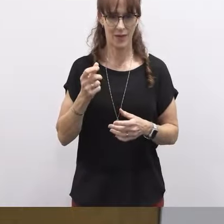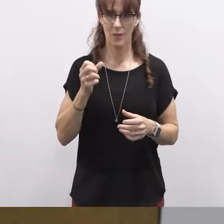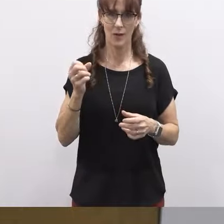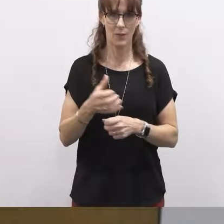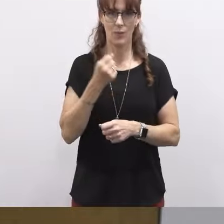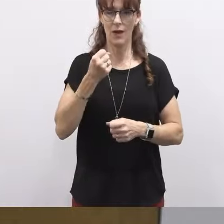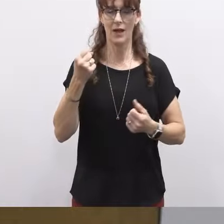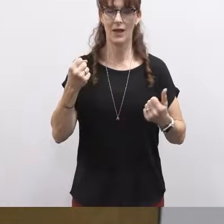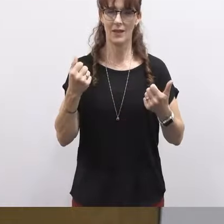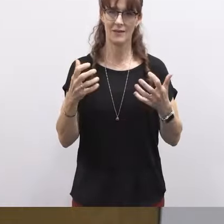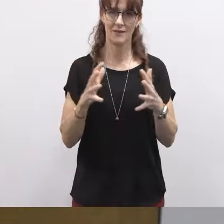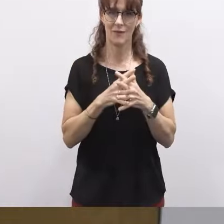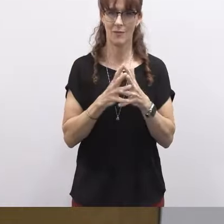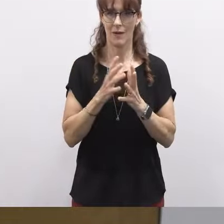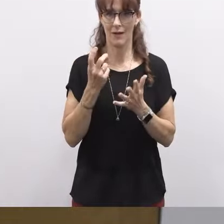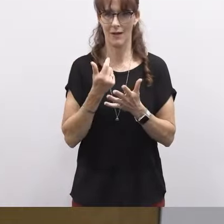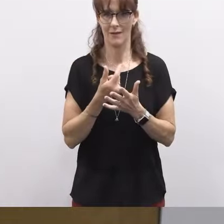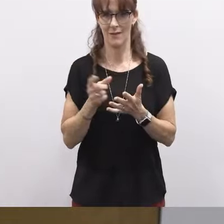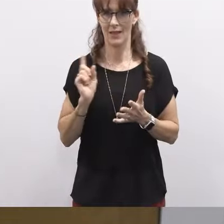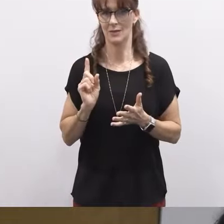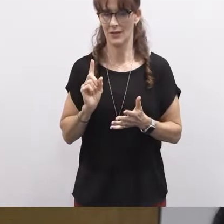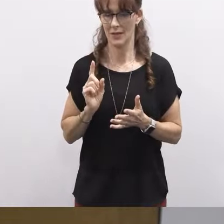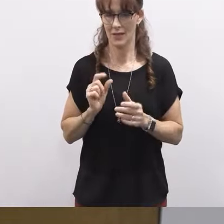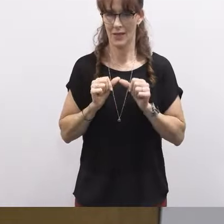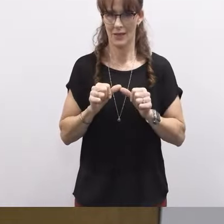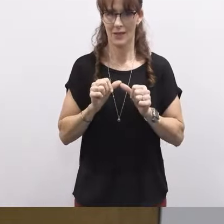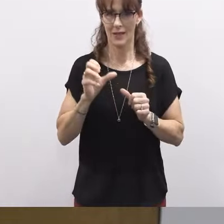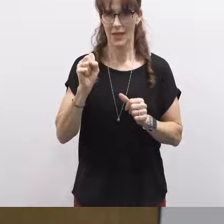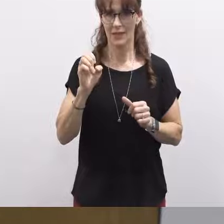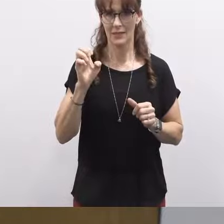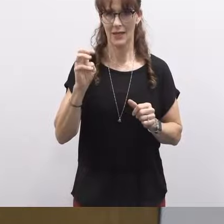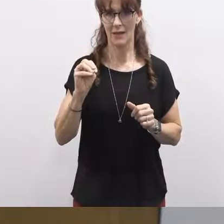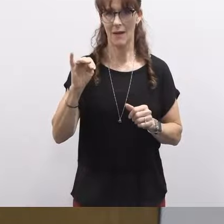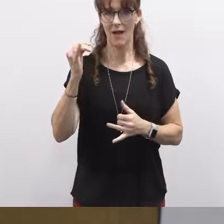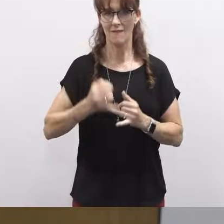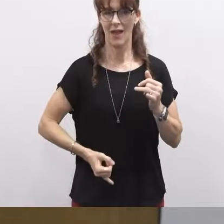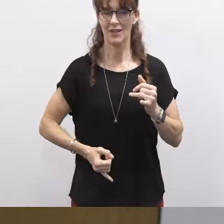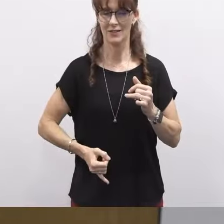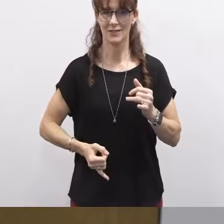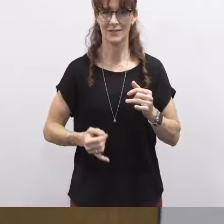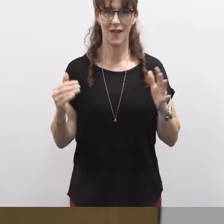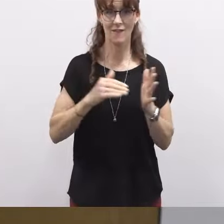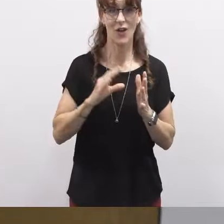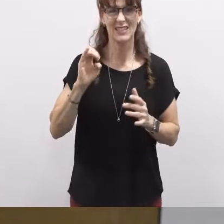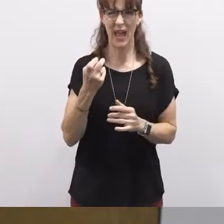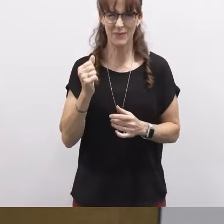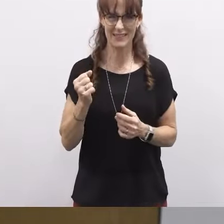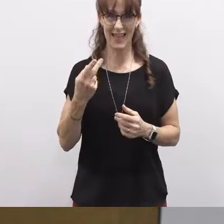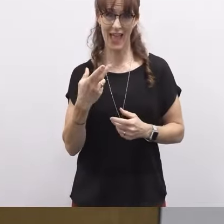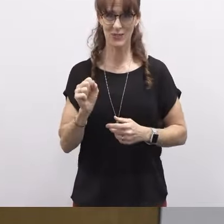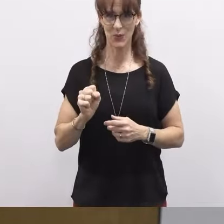and we're all onto the semi finals versus Cypress. We try to pack the vet here.